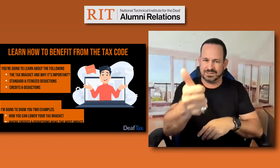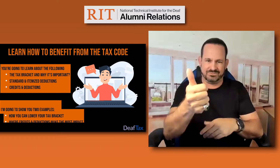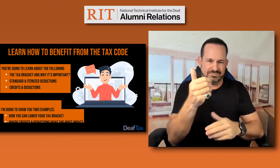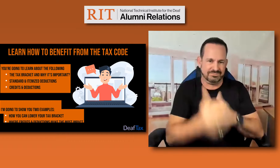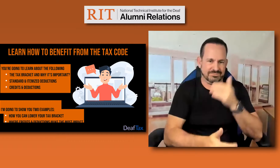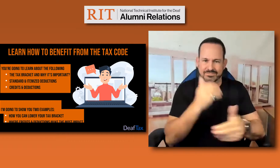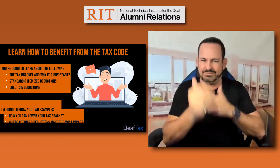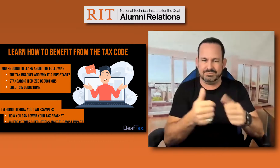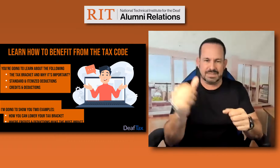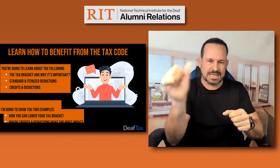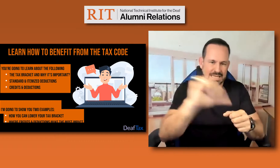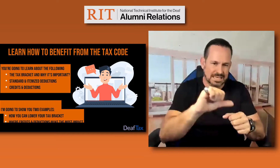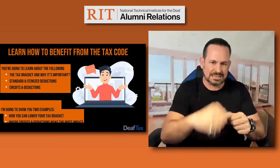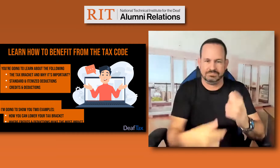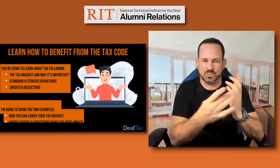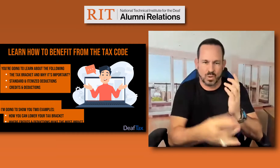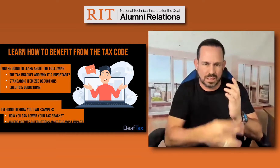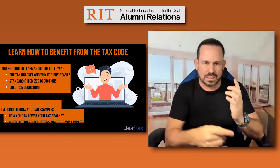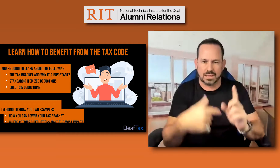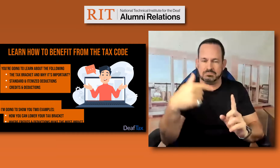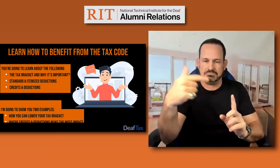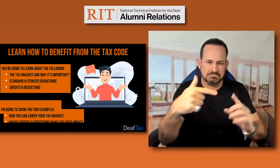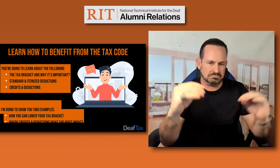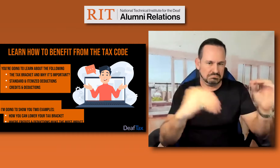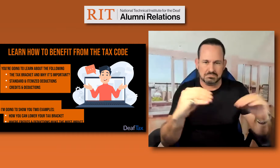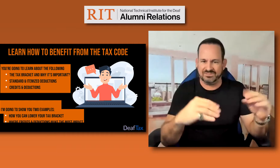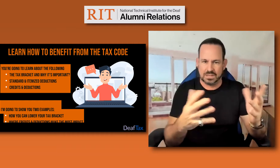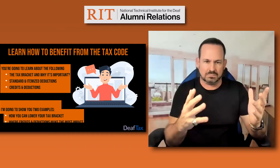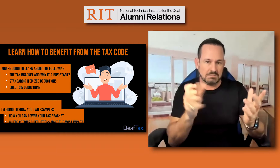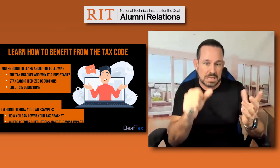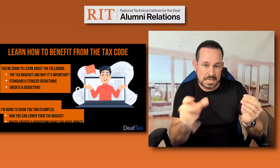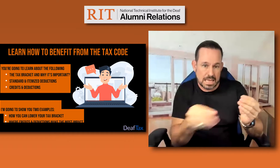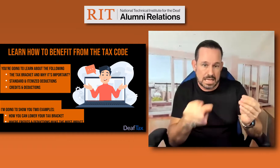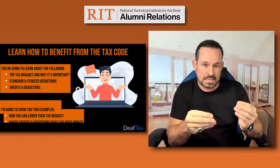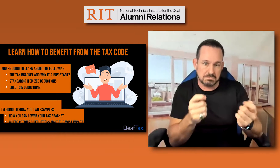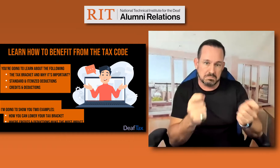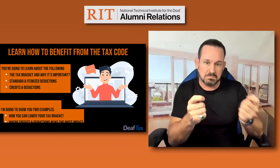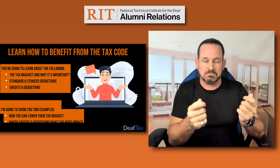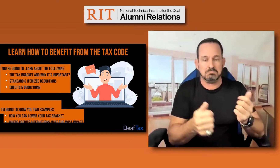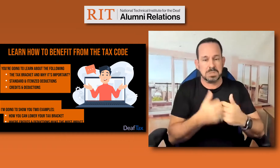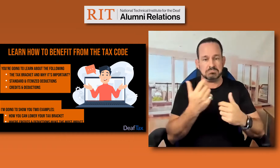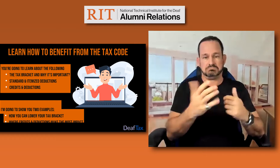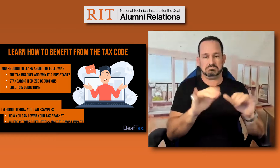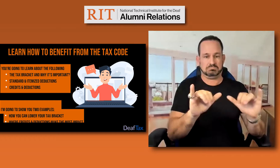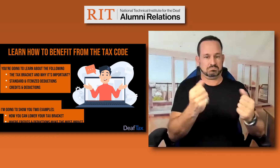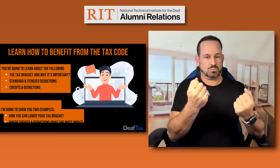If a car is simple and you understand, you can take care of it yourself. We do know how to take care of basic maintenance